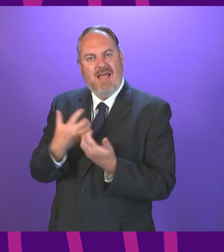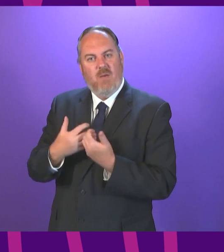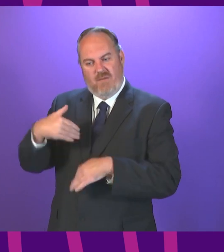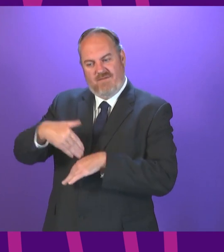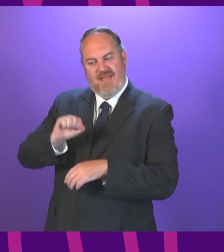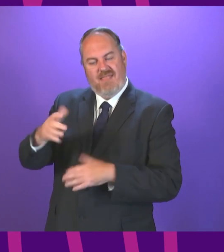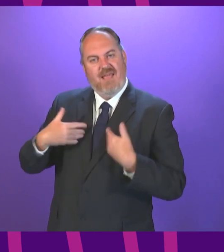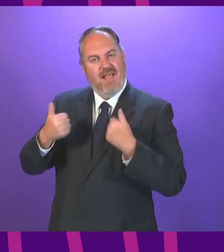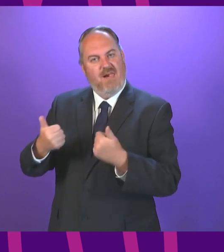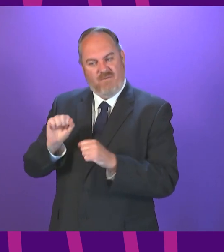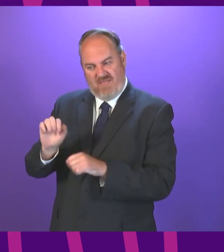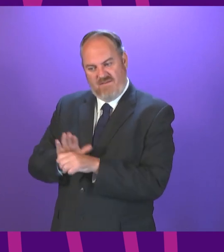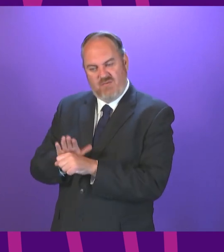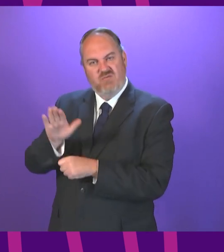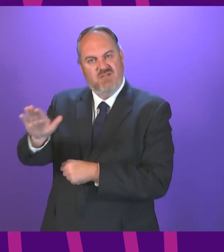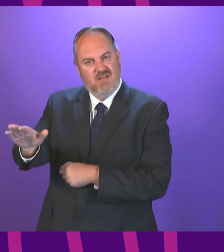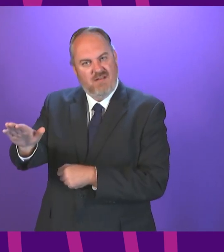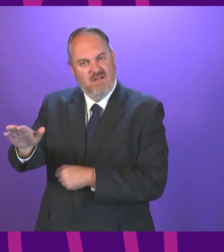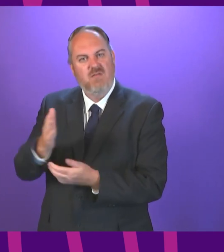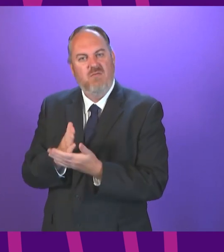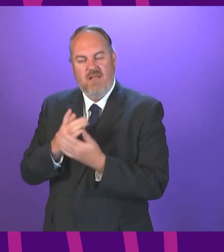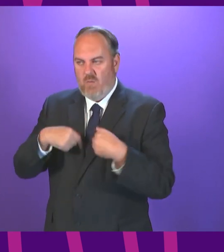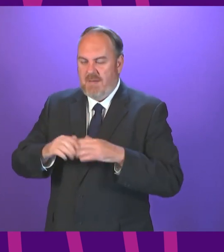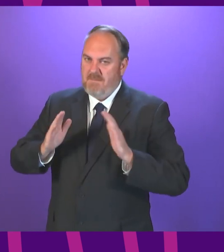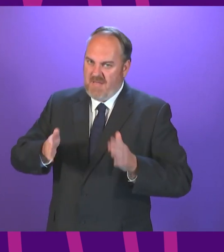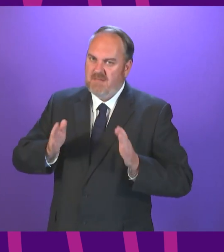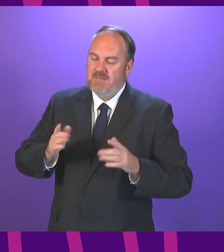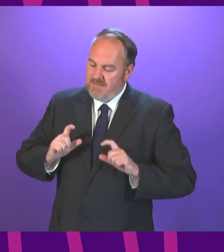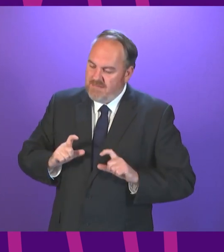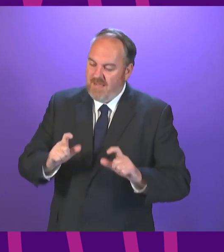Those are just some of the reasons for continued caution, even as our optimism